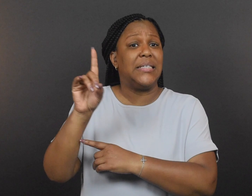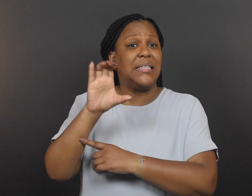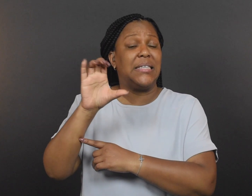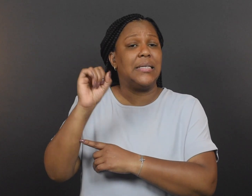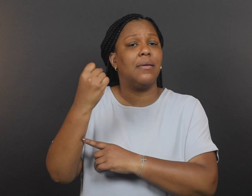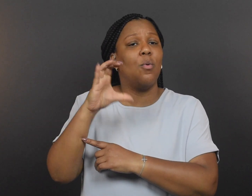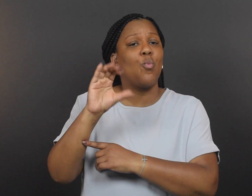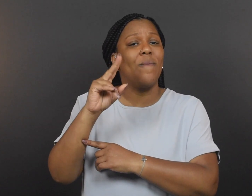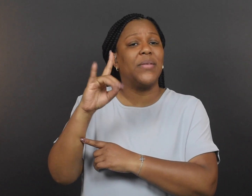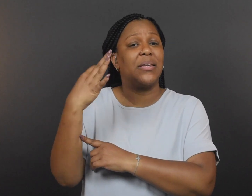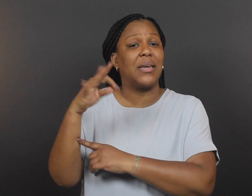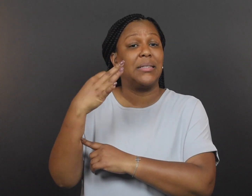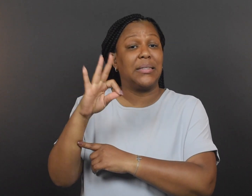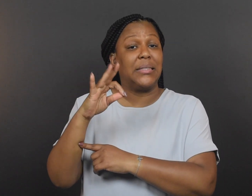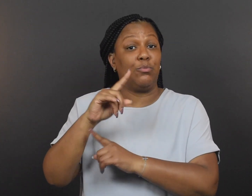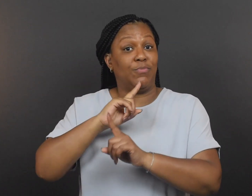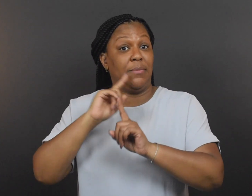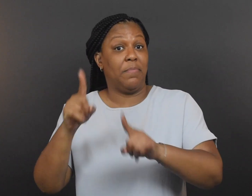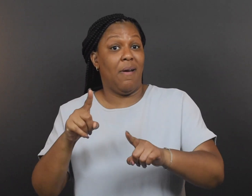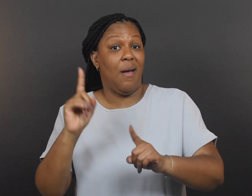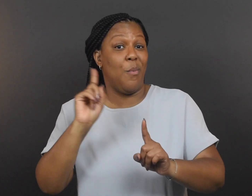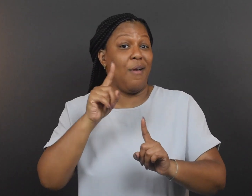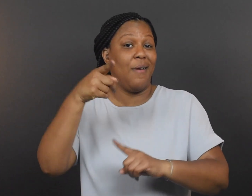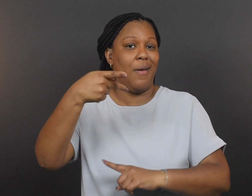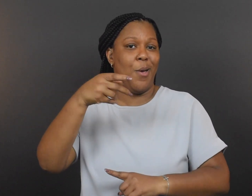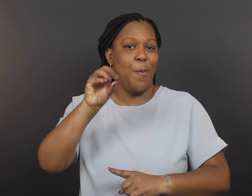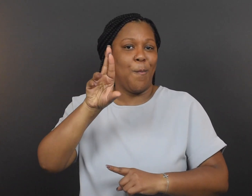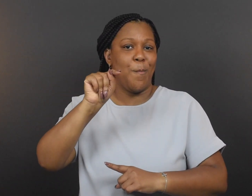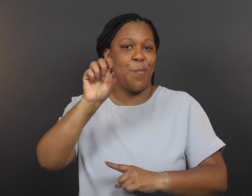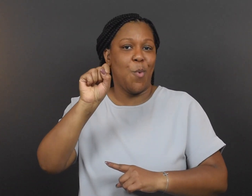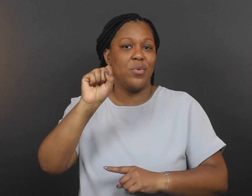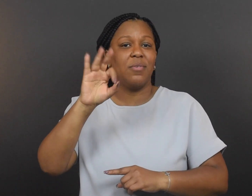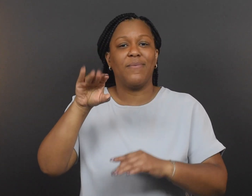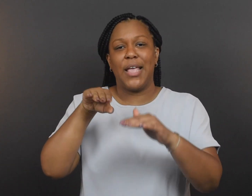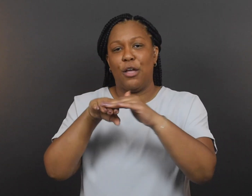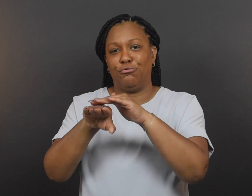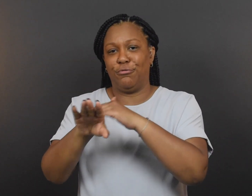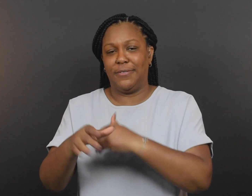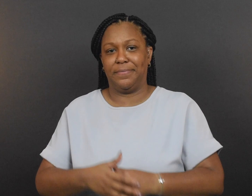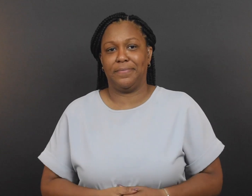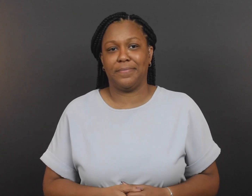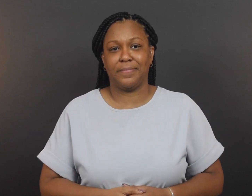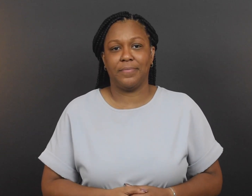Riding the First Wave of CDC’s COVID-19 Response at Ports of Entry